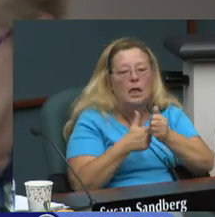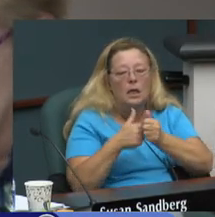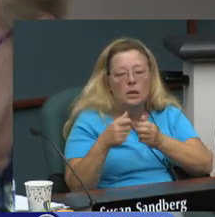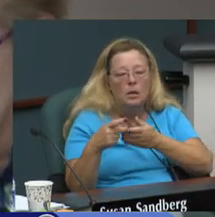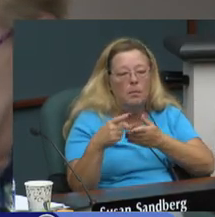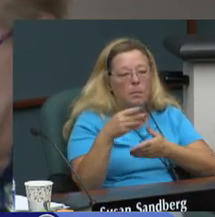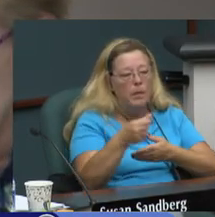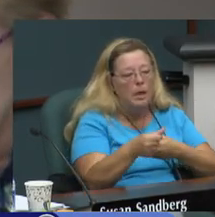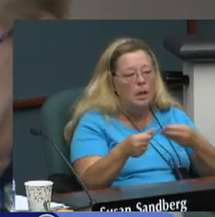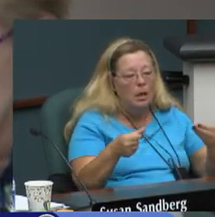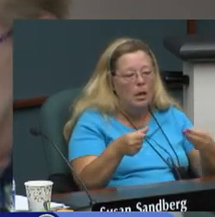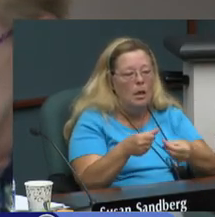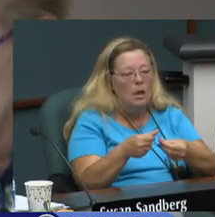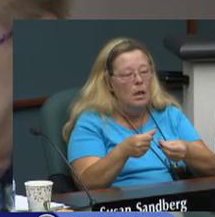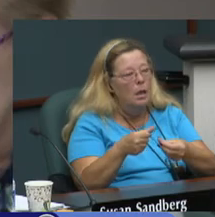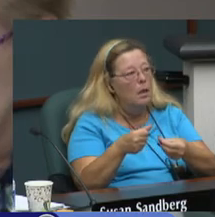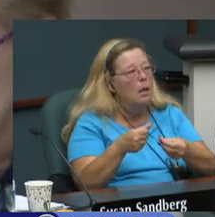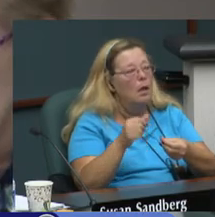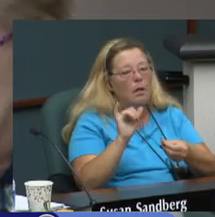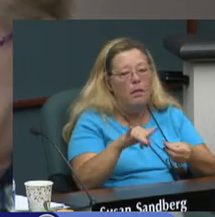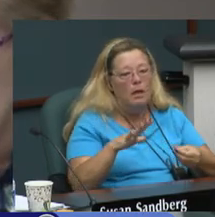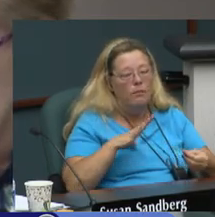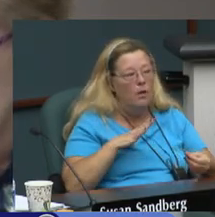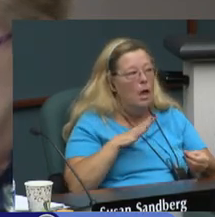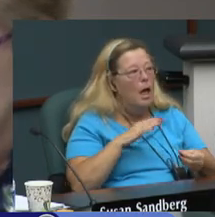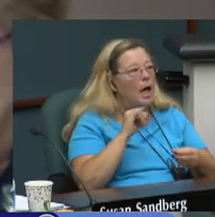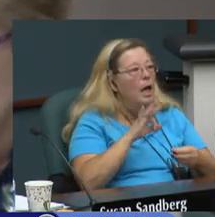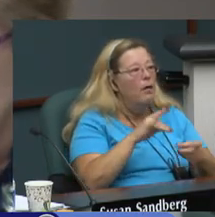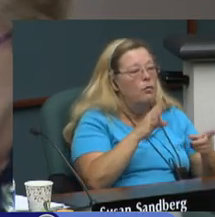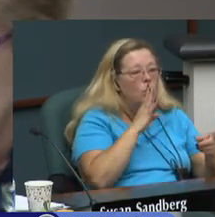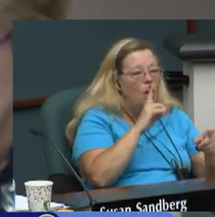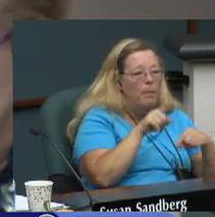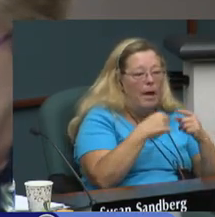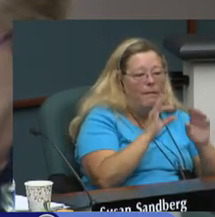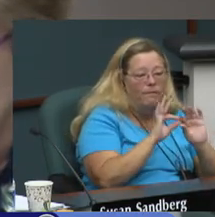amount towards that that's fine but if we're talking families and we